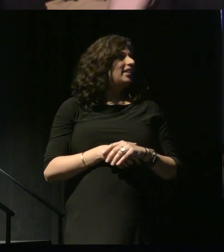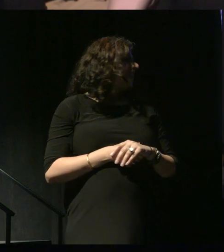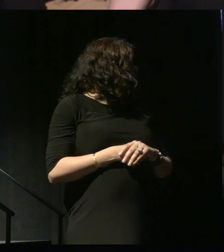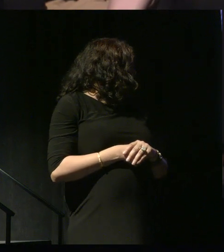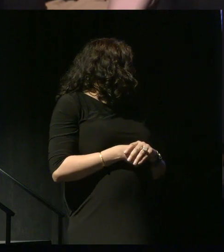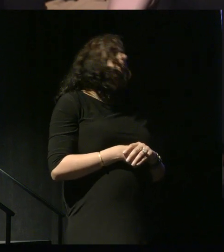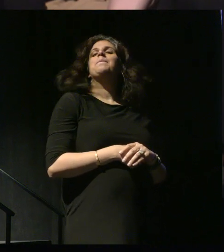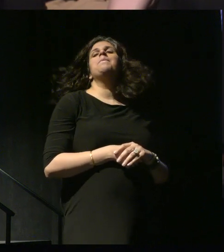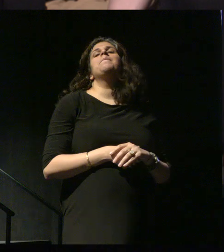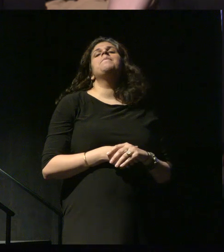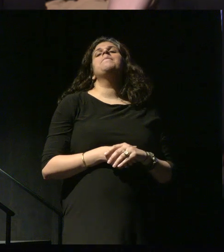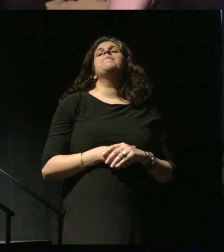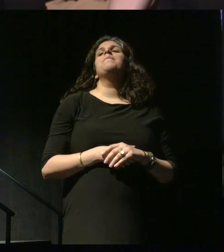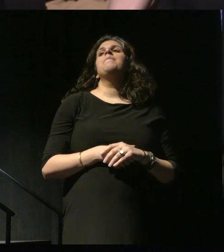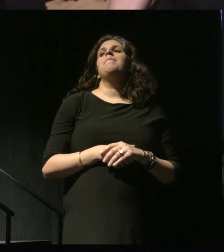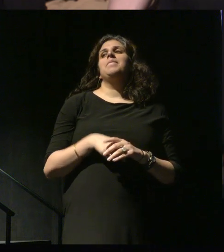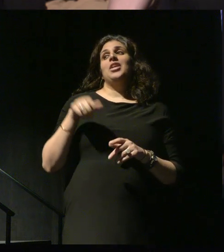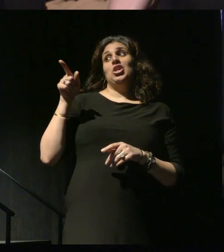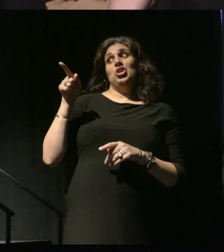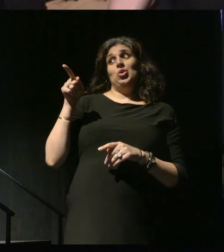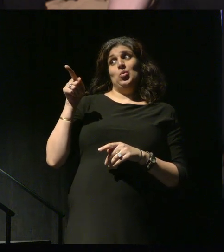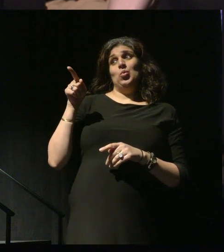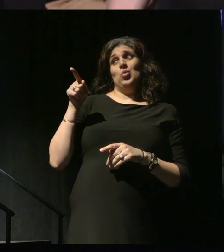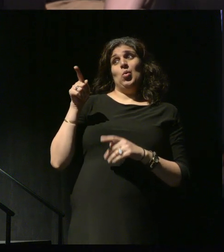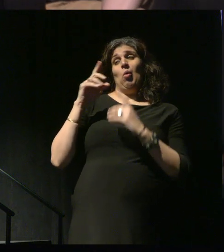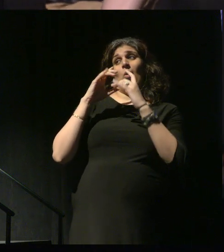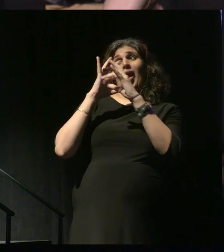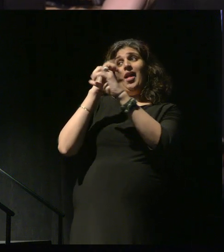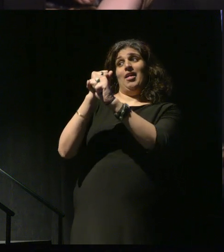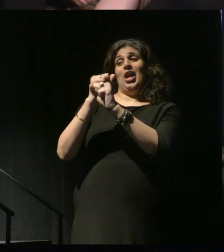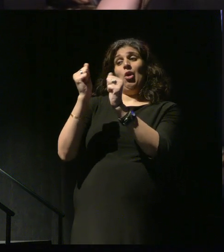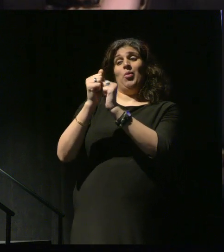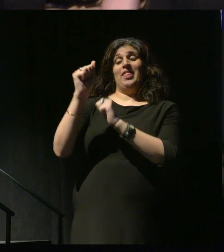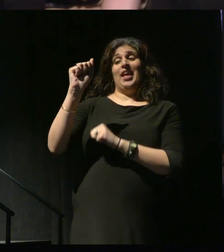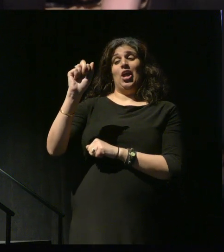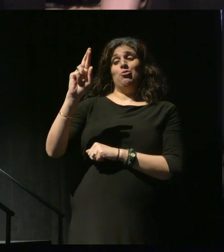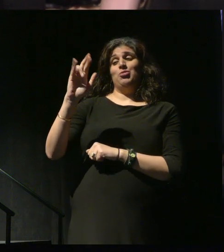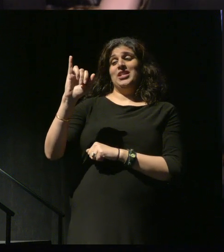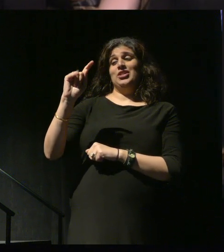You have a love affair with a British aristocrat, I believe. Yes, I do. Can you tell us a little bit about that?